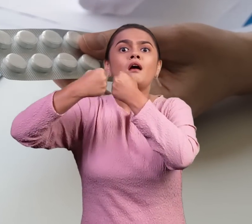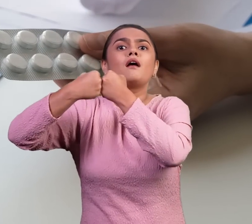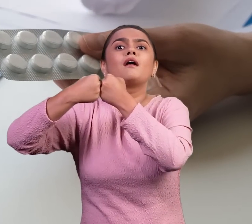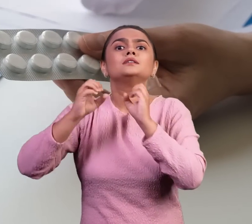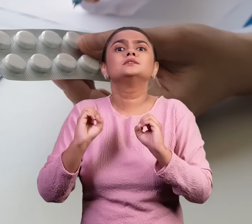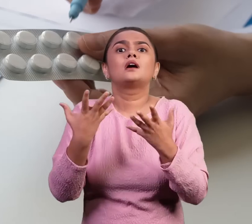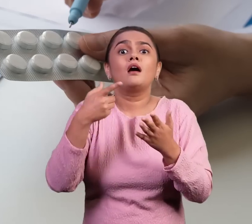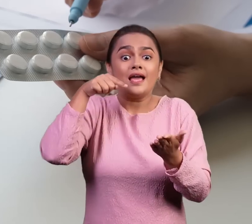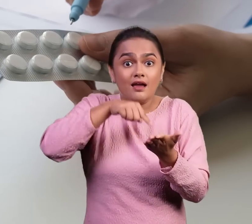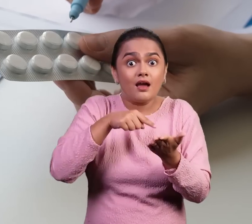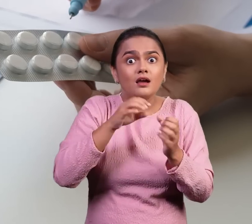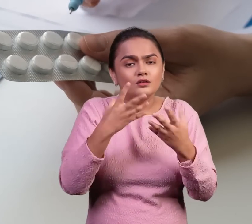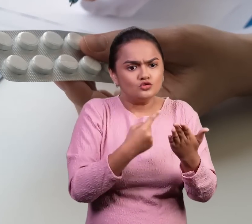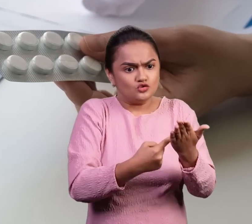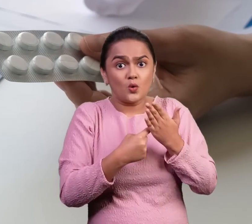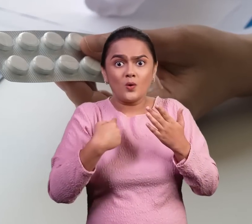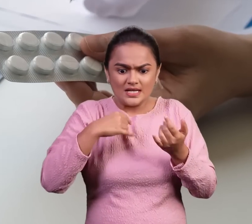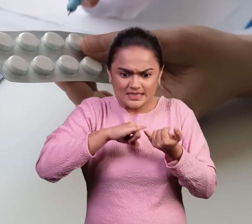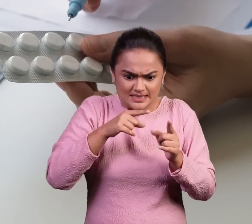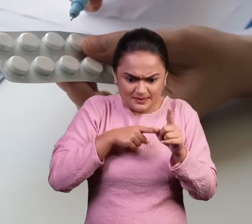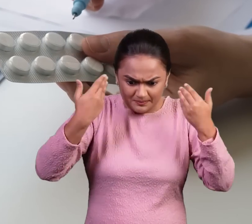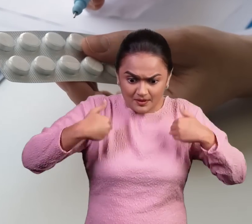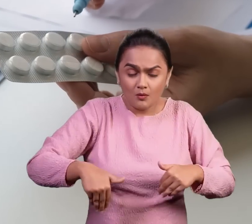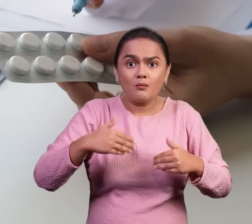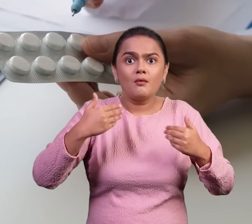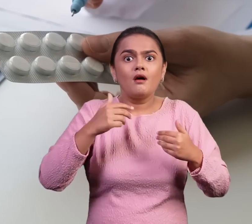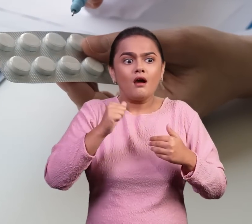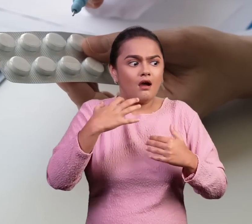This will start showing some symptoms in your body. So don't worry!